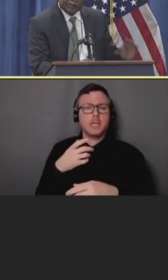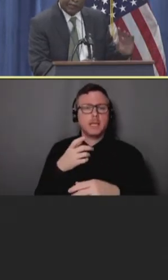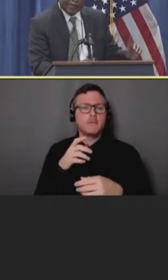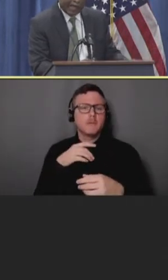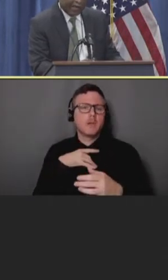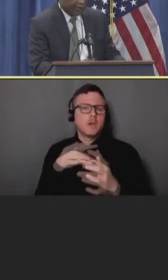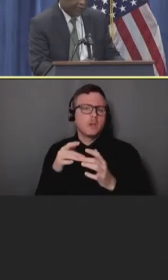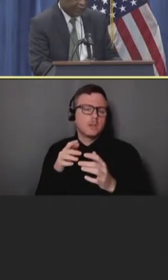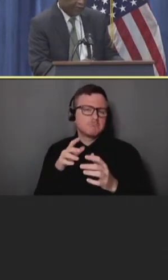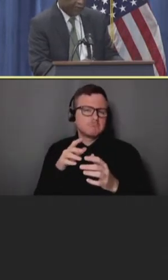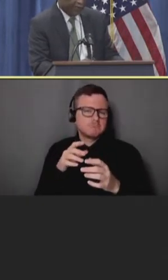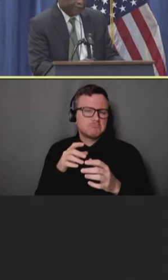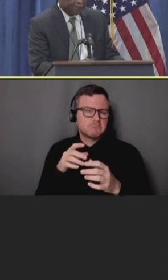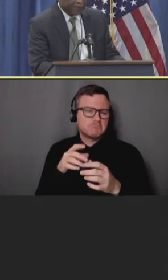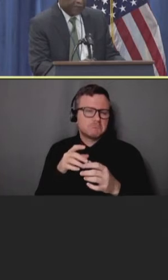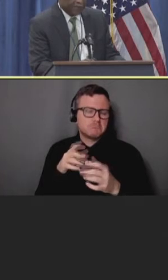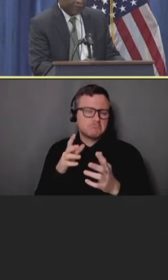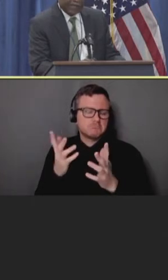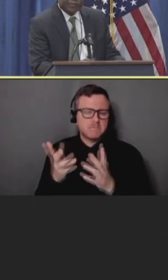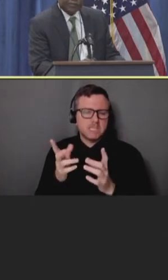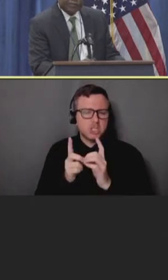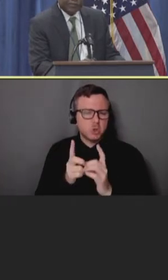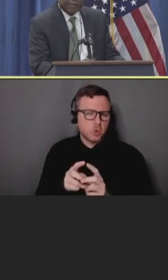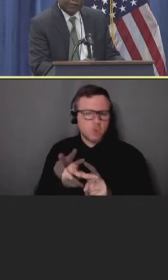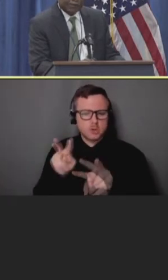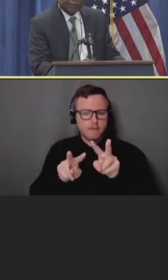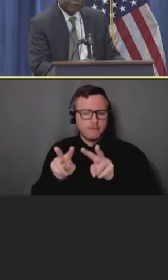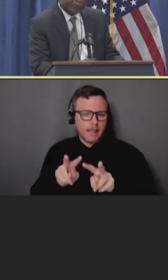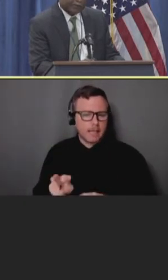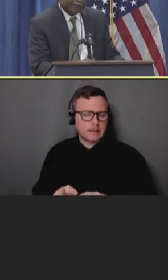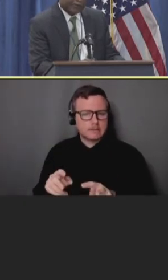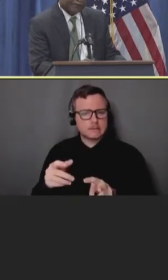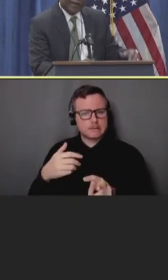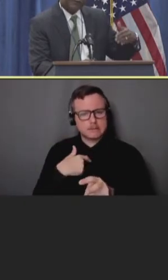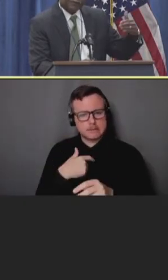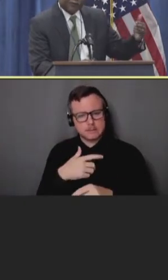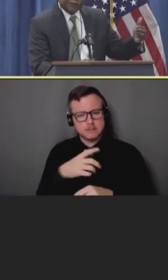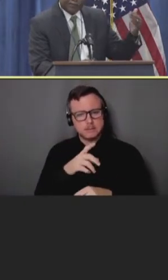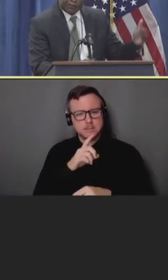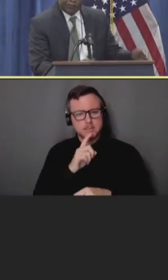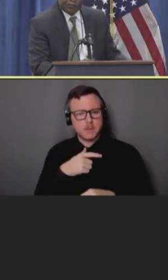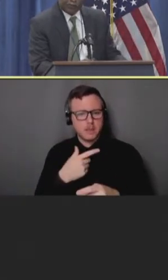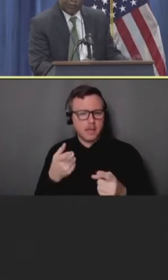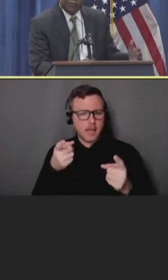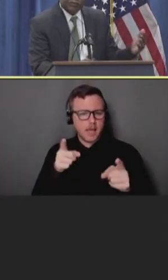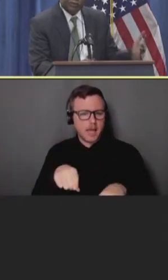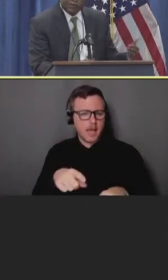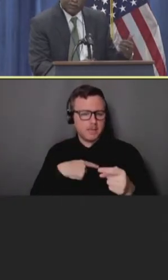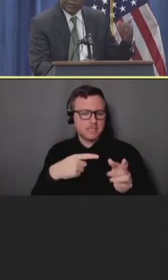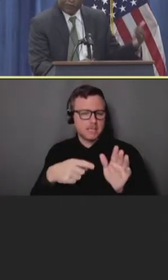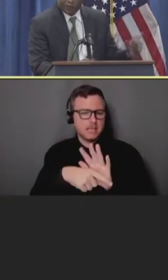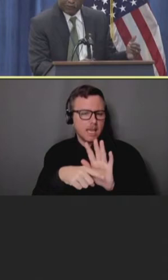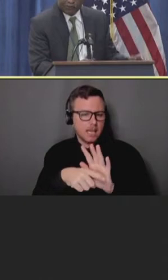looking at cases potentially of adverse events and special interests to see if there was a